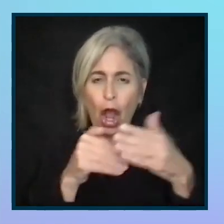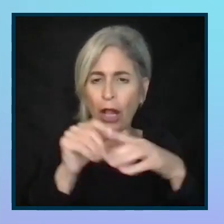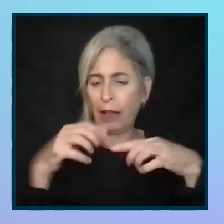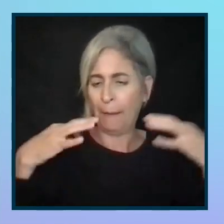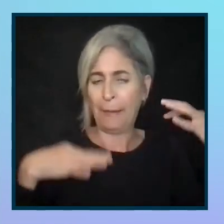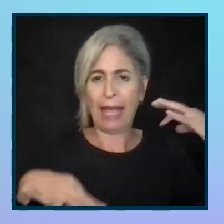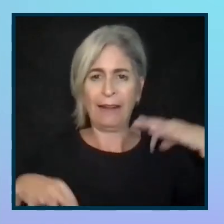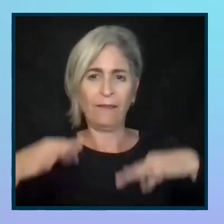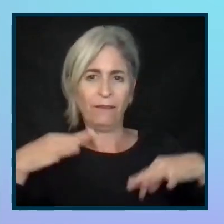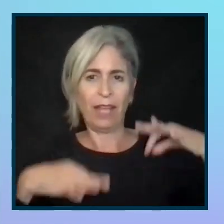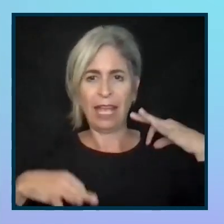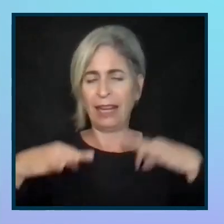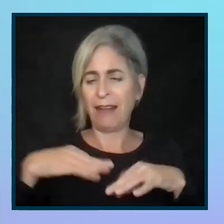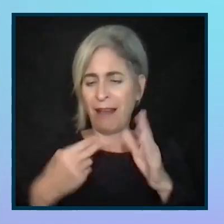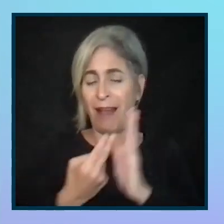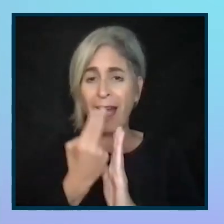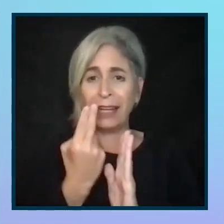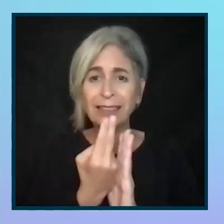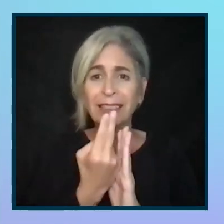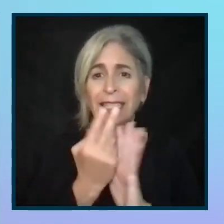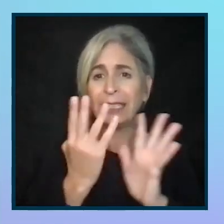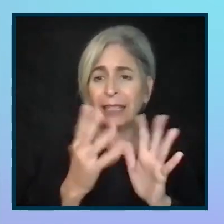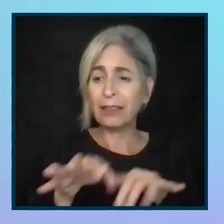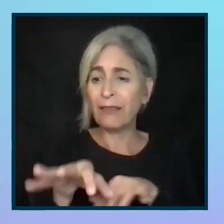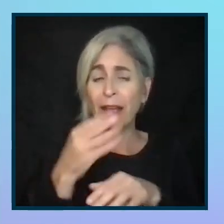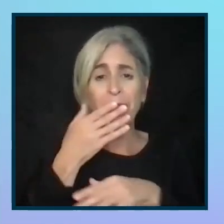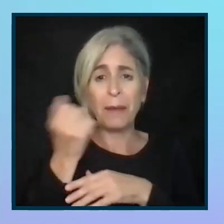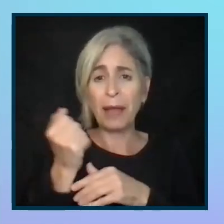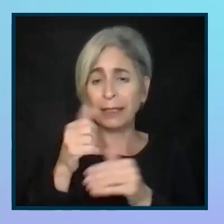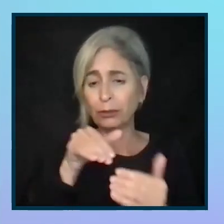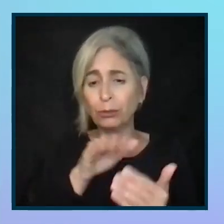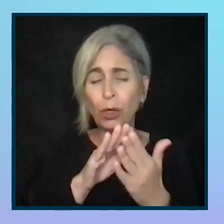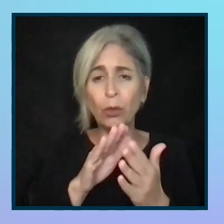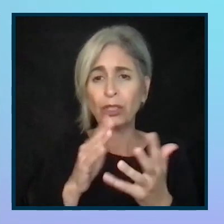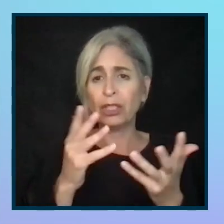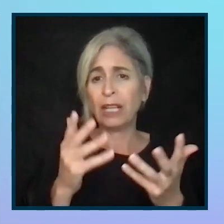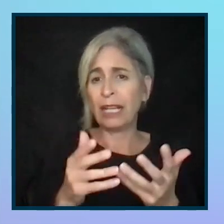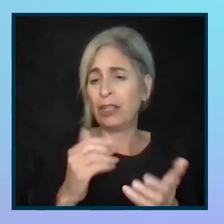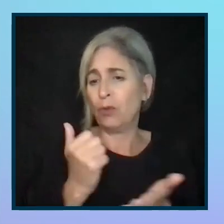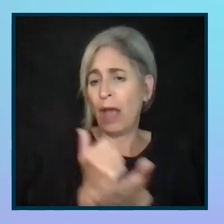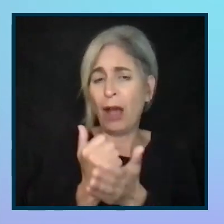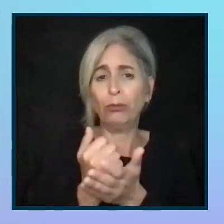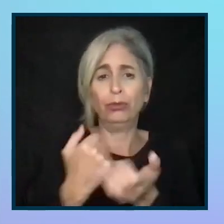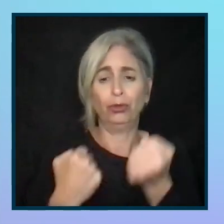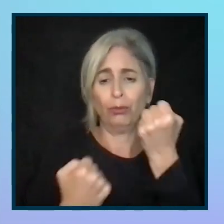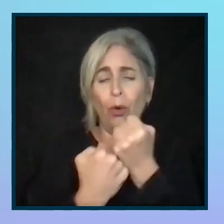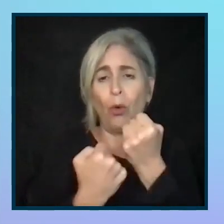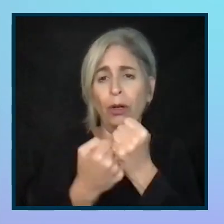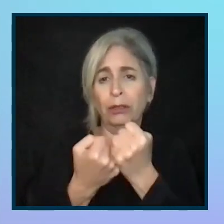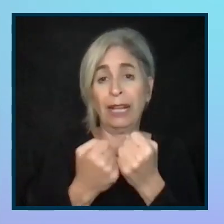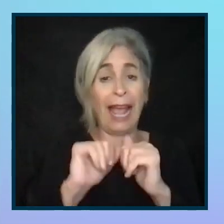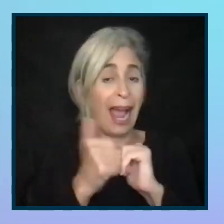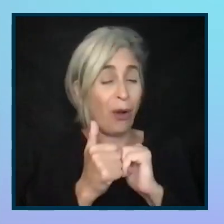And honestly, it's just, "let's find the best way to deliver on our causes." So partnerships is the only way I see that getting done.